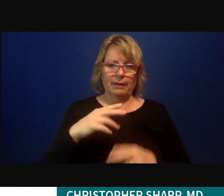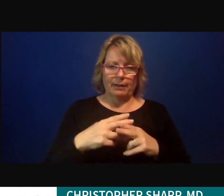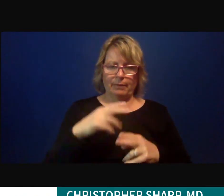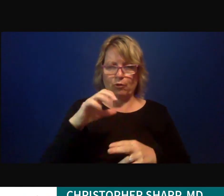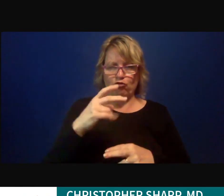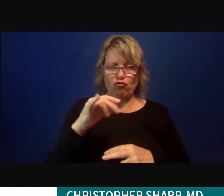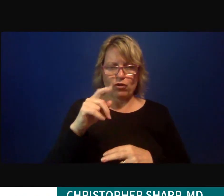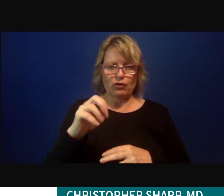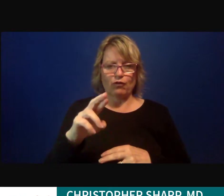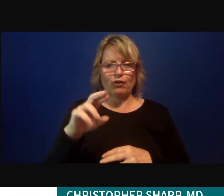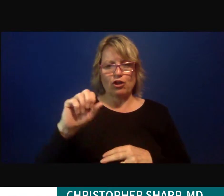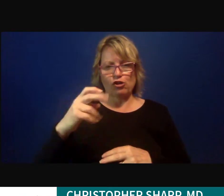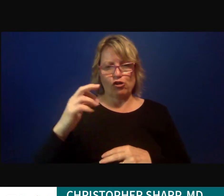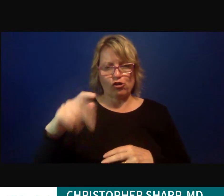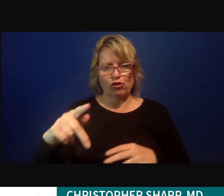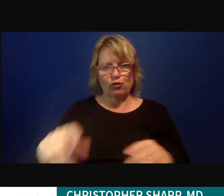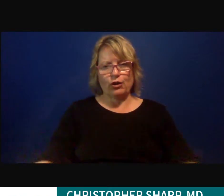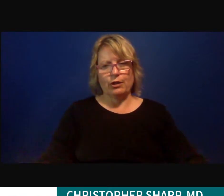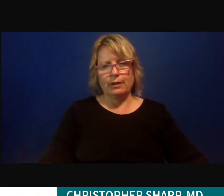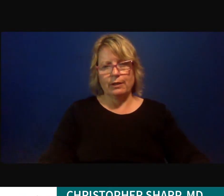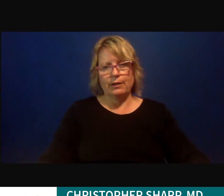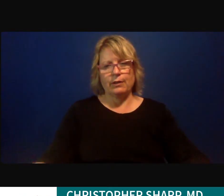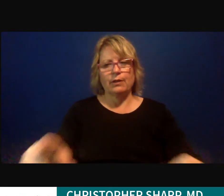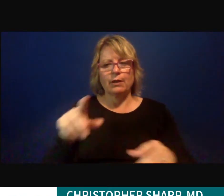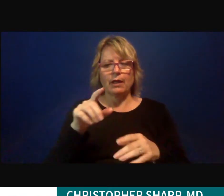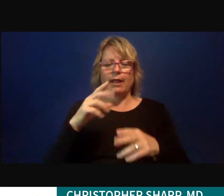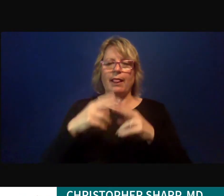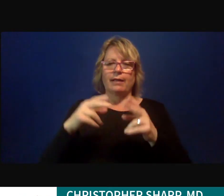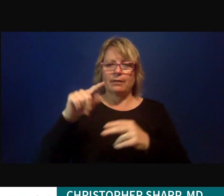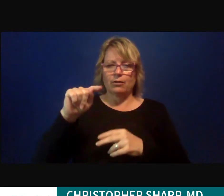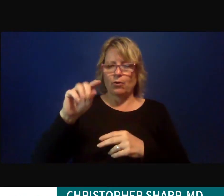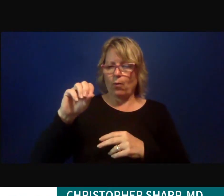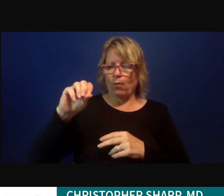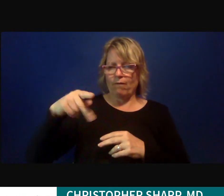but the last half of Christopher is Topher, and you may hear that used today,